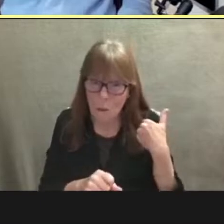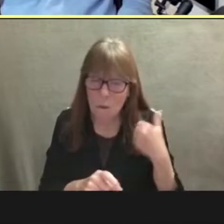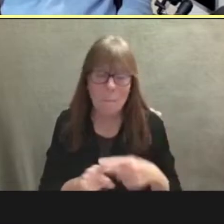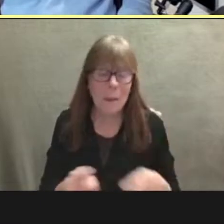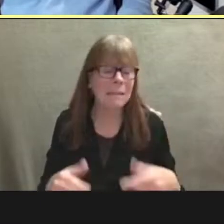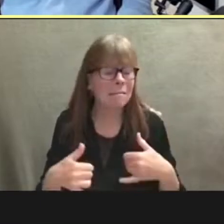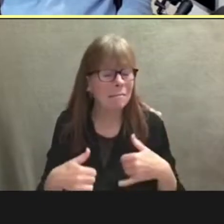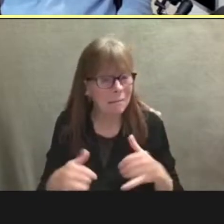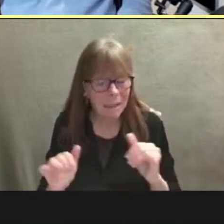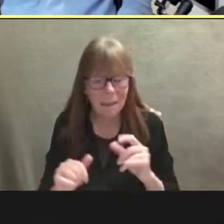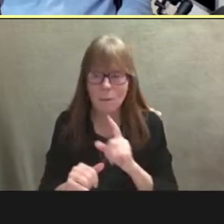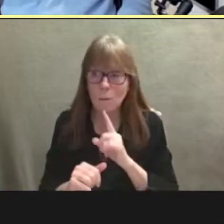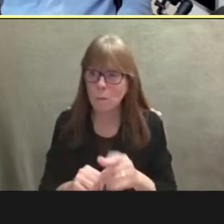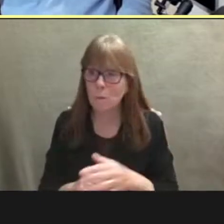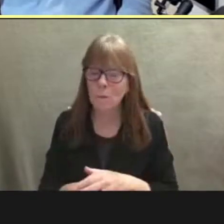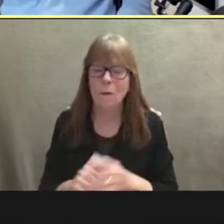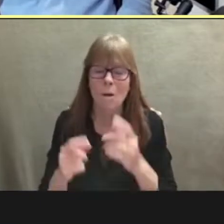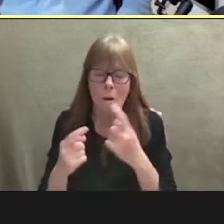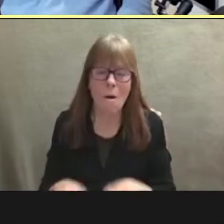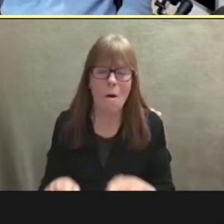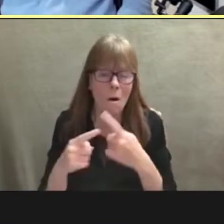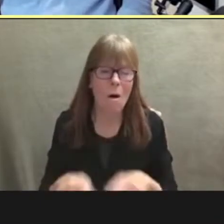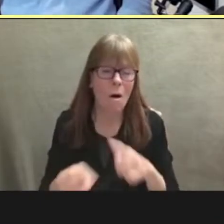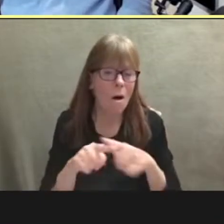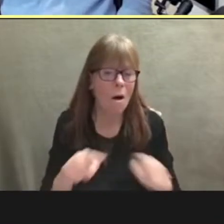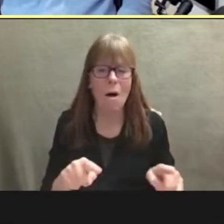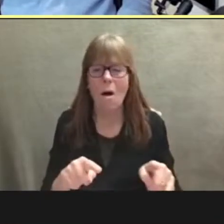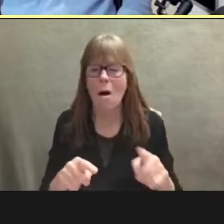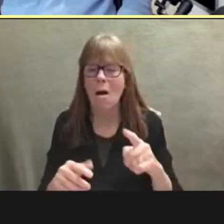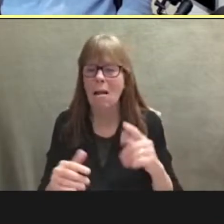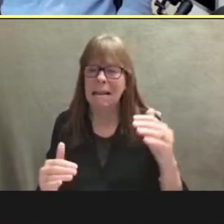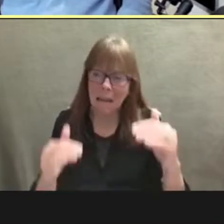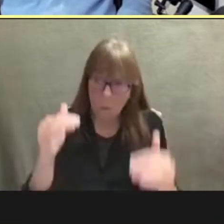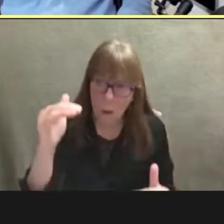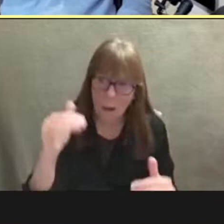“Of all forms of inequality, injustice in healthcare is the most shocking